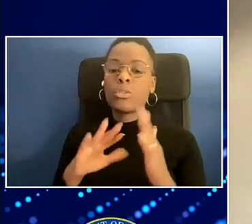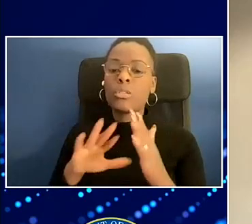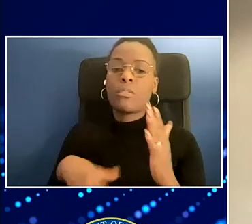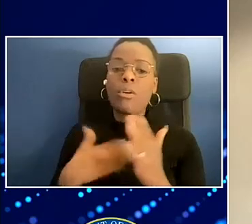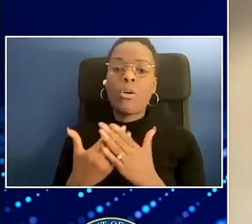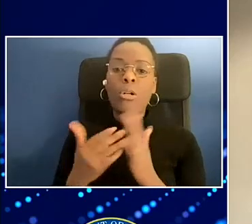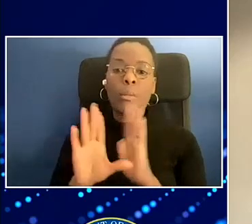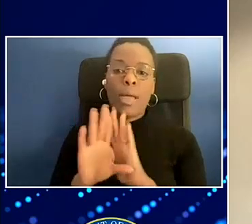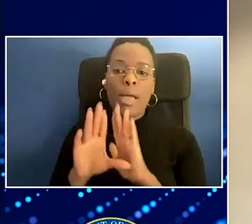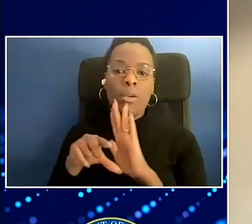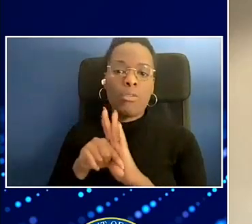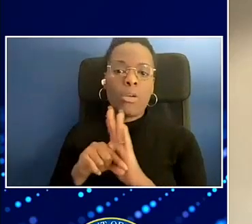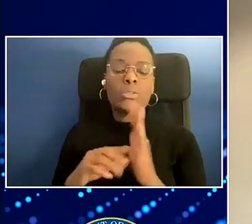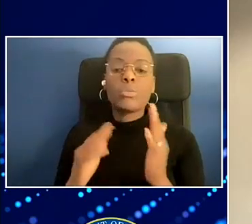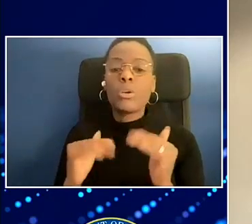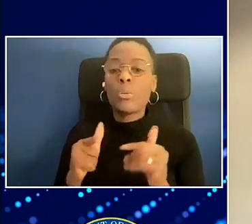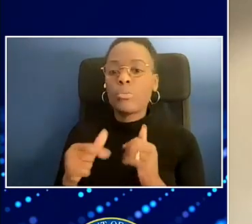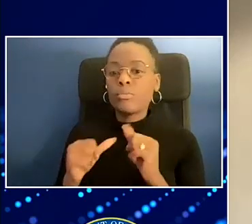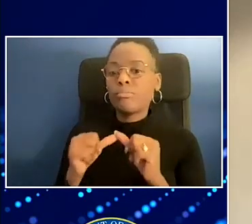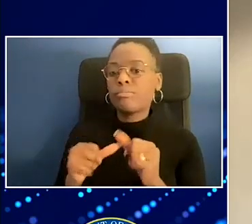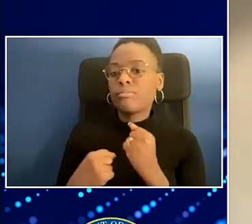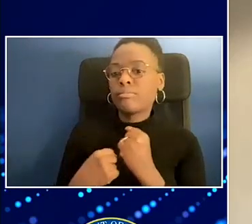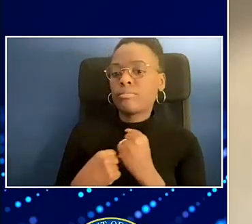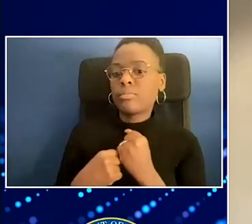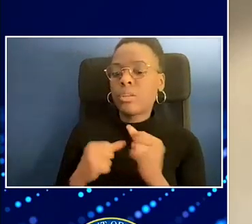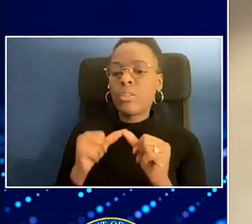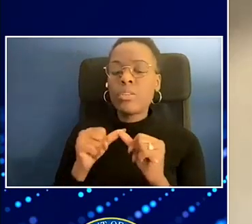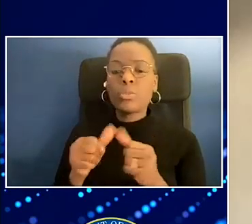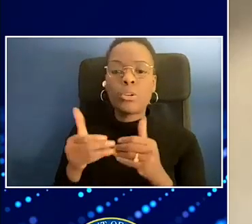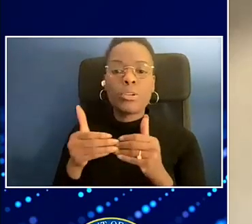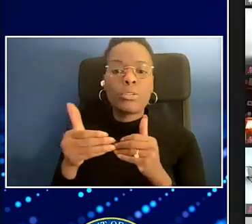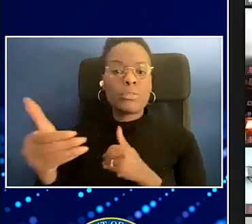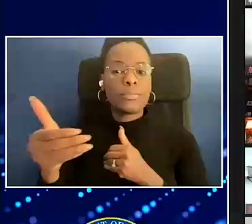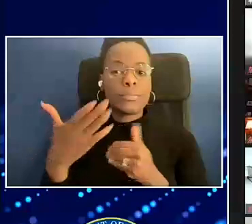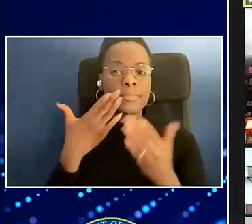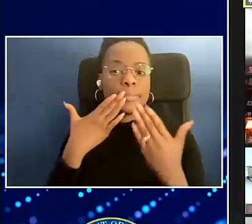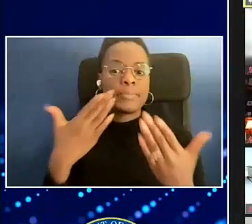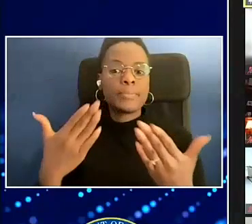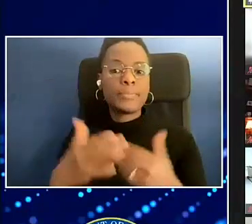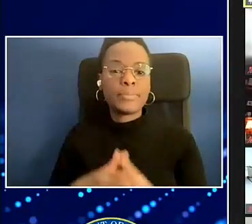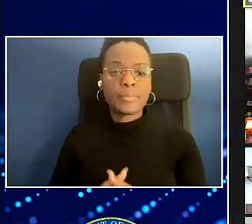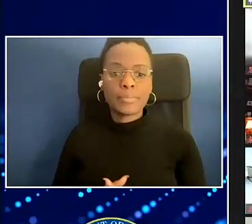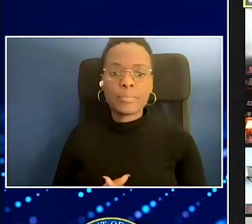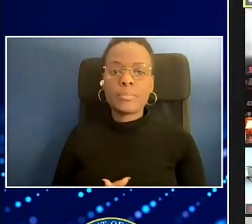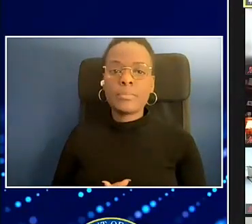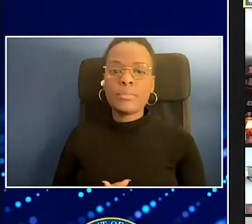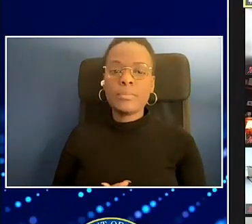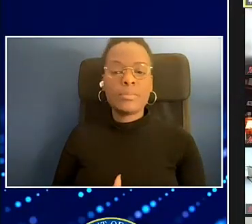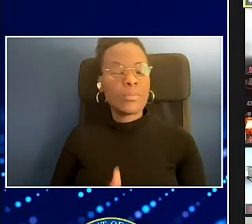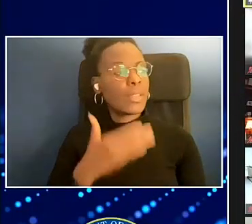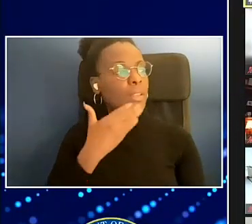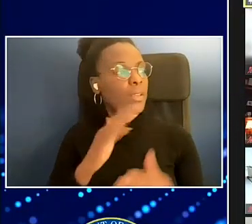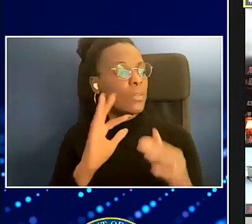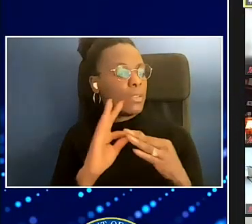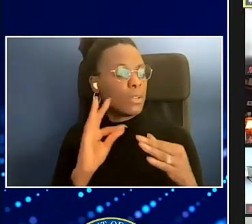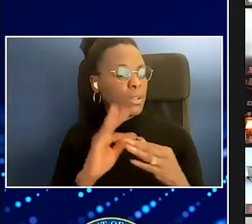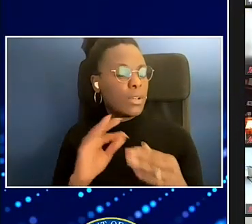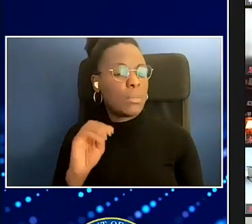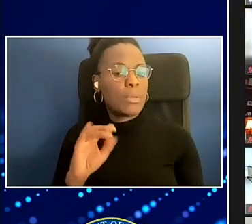us in this work going forward. Thank you very much. Thank you for your comment, Michael, we appreciate it. Take care now.